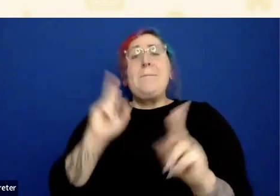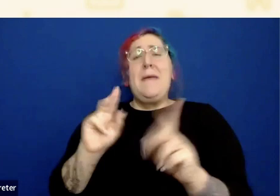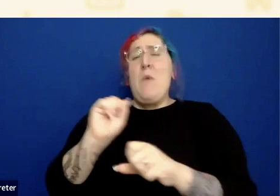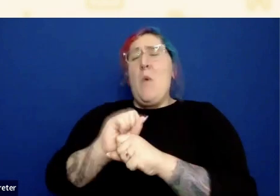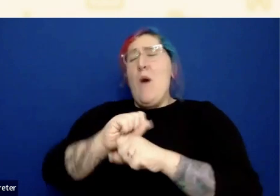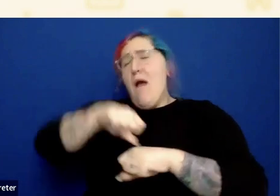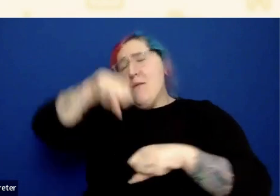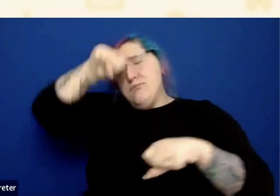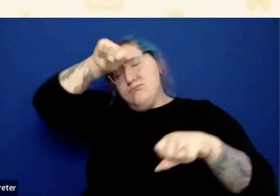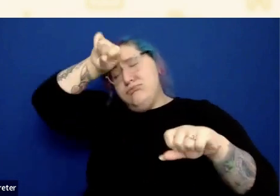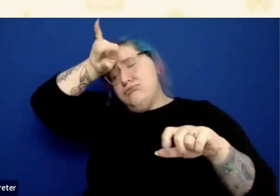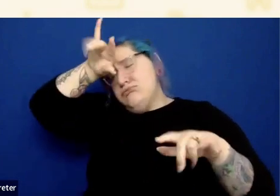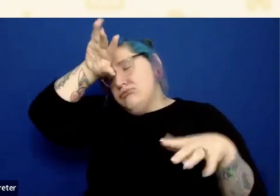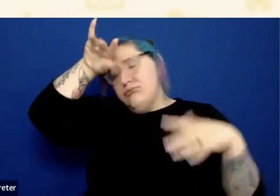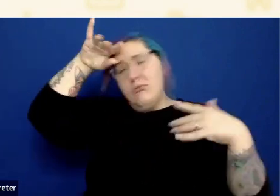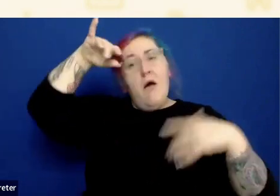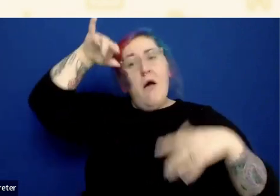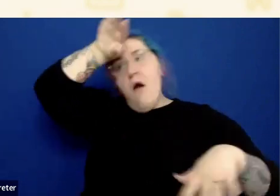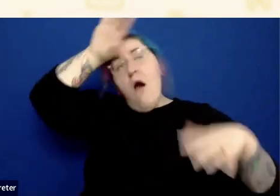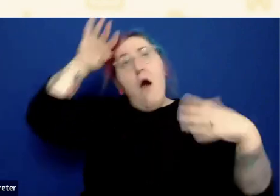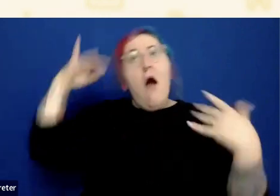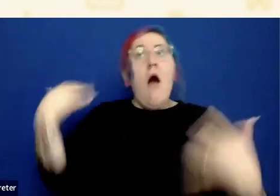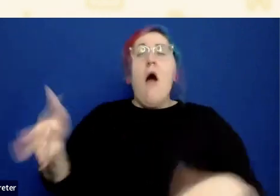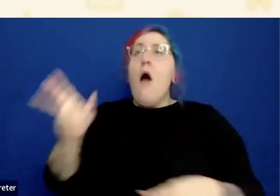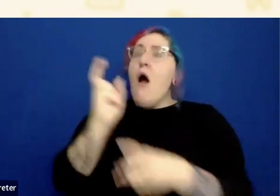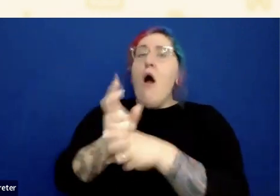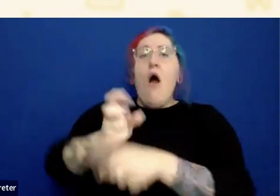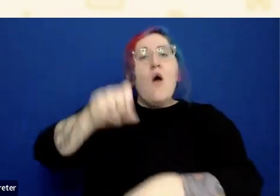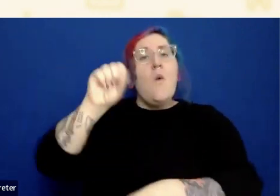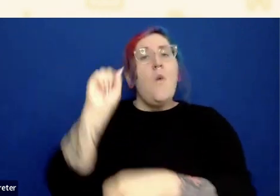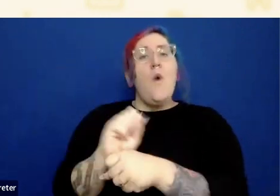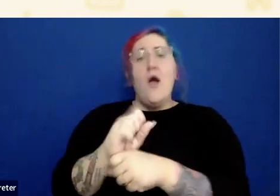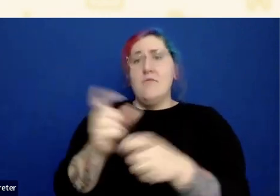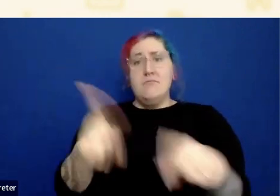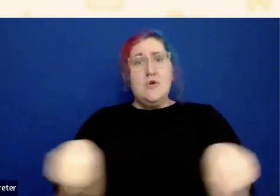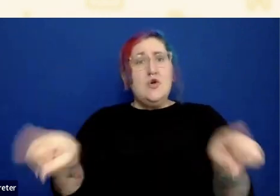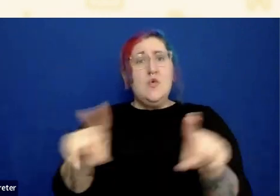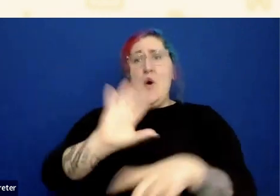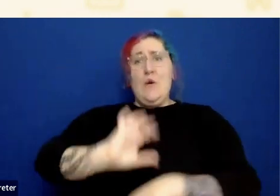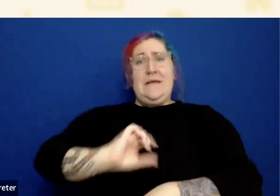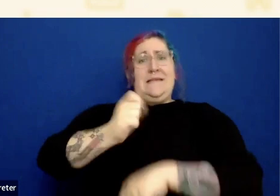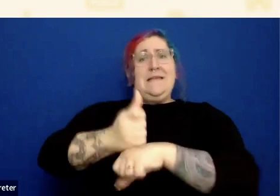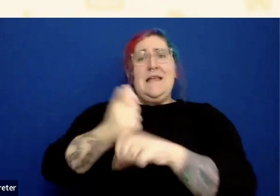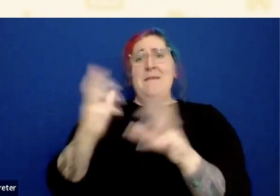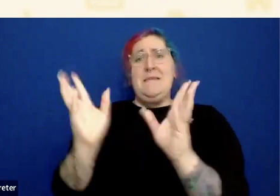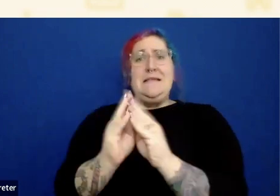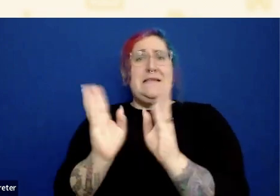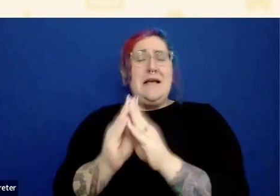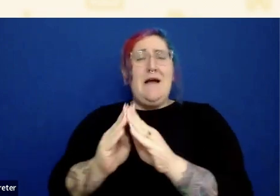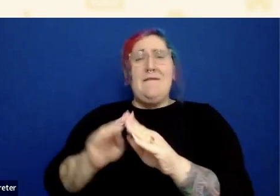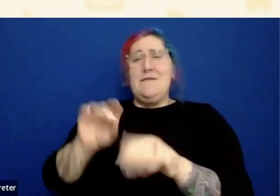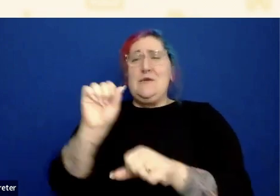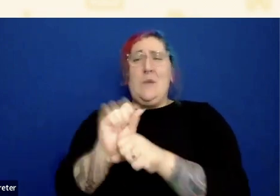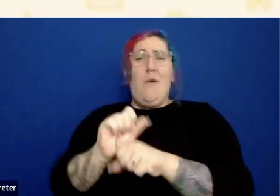this conference, this event, and all the work you folks are doing behind the scenes to make WordPress accessible.